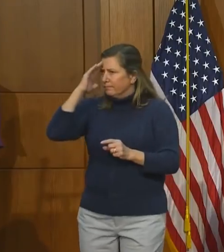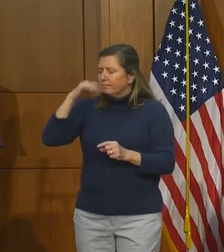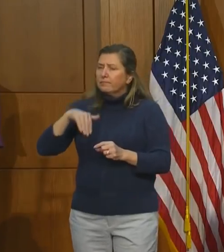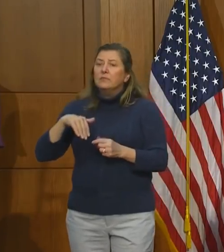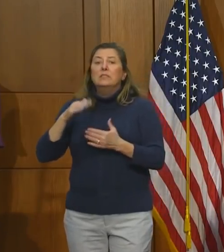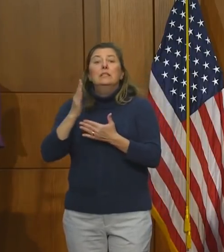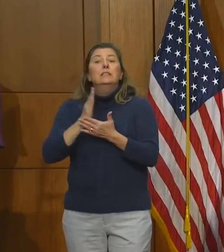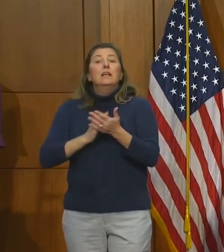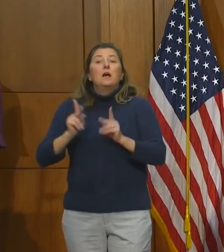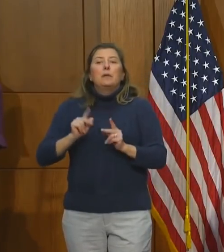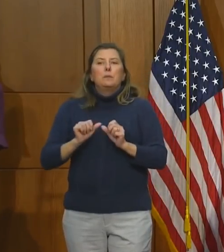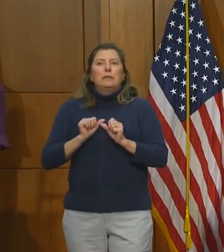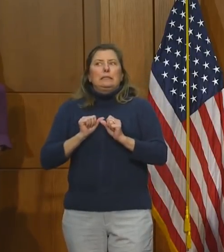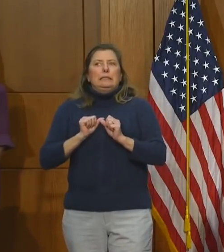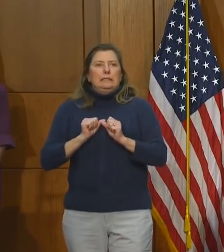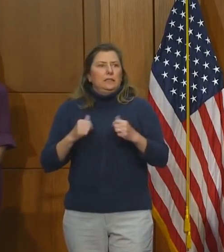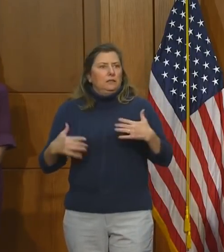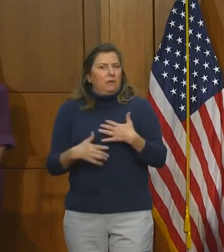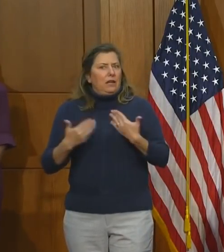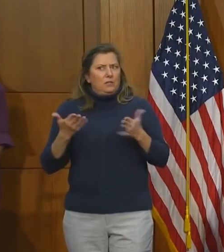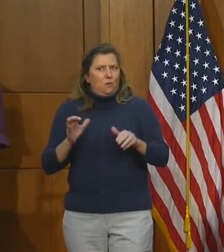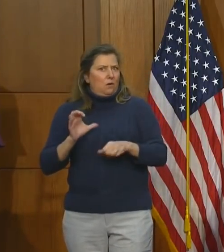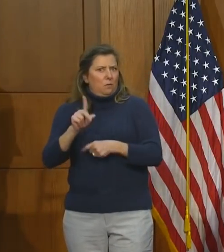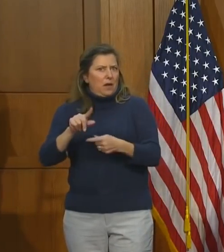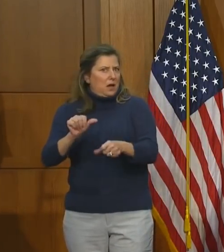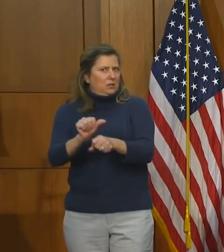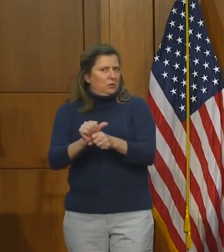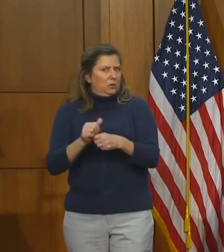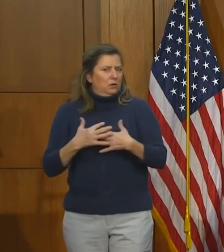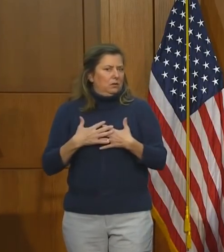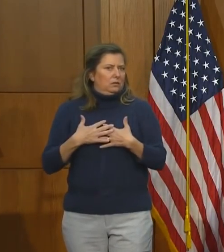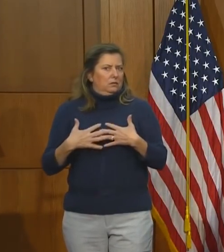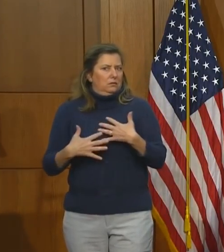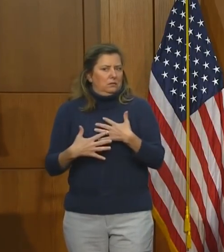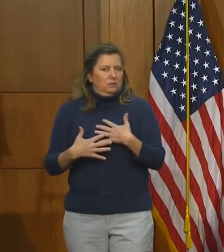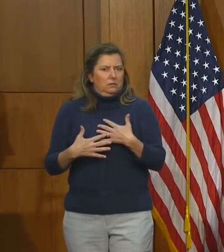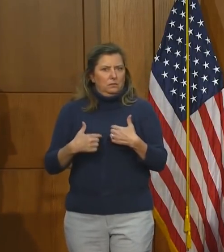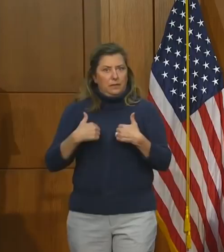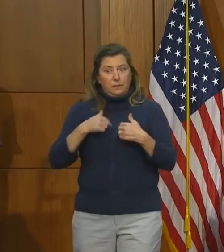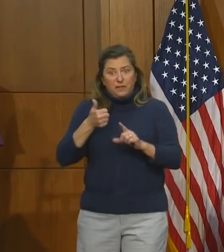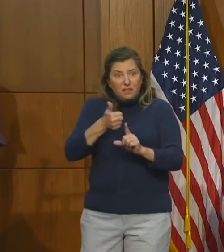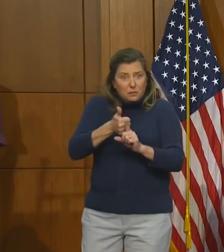THESE BUSINESSES ARE EAGER TO GET BACK TO WORK BUT I ALSO UNDERSTAND THAT THERE ARE